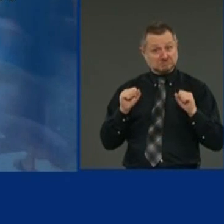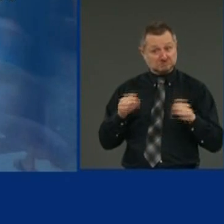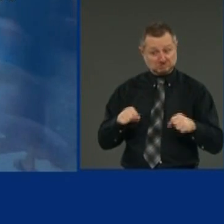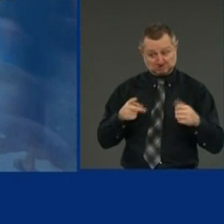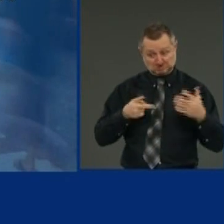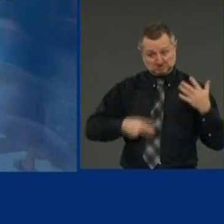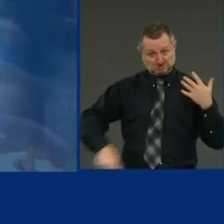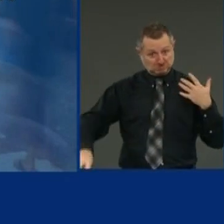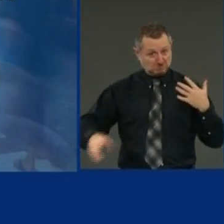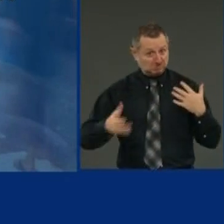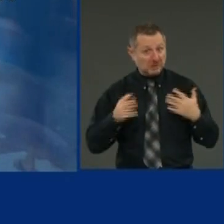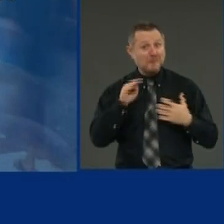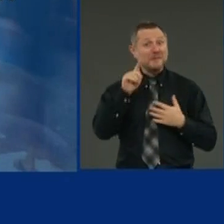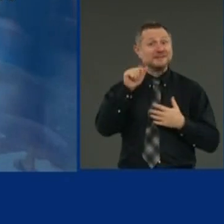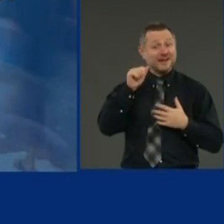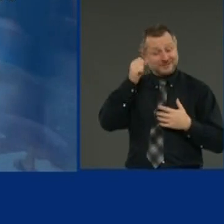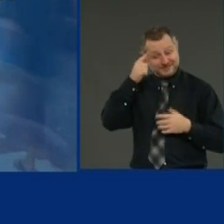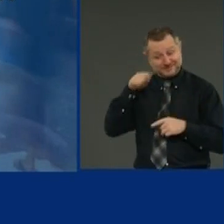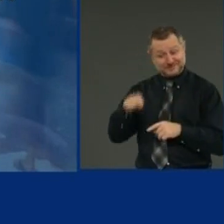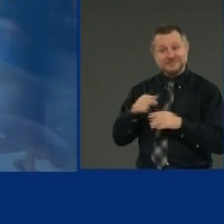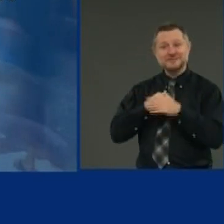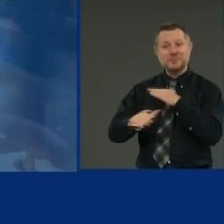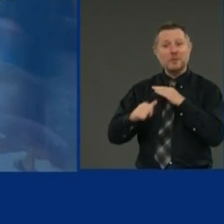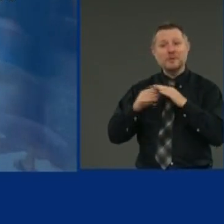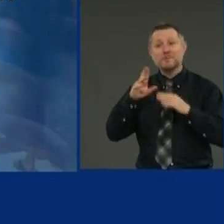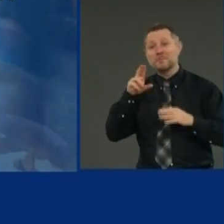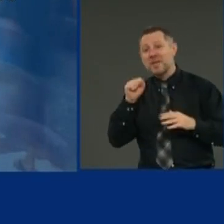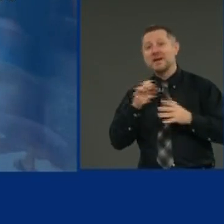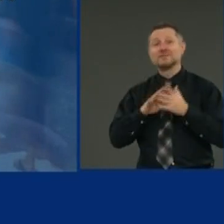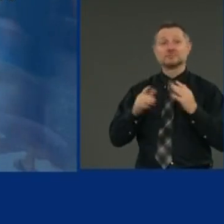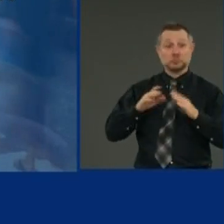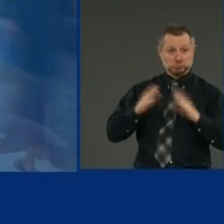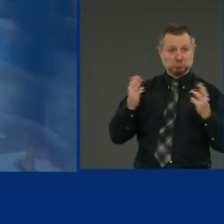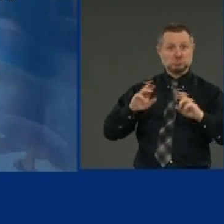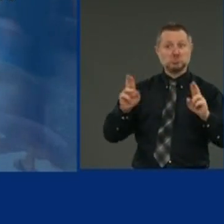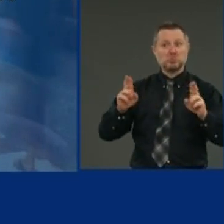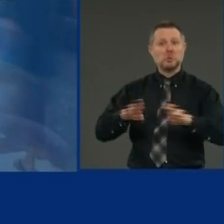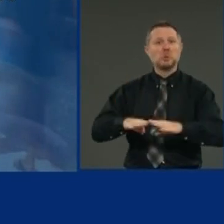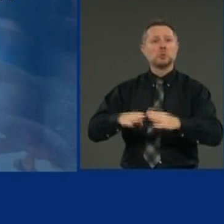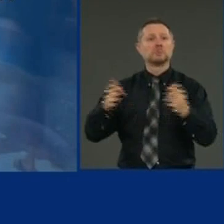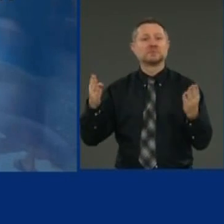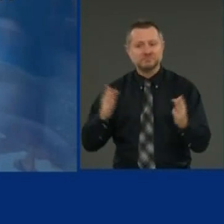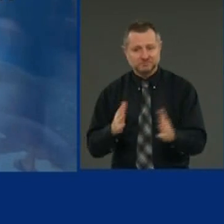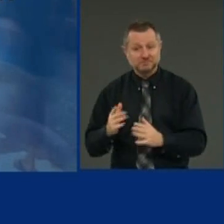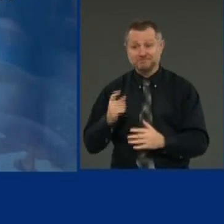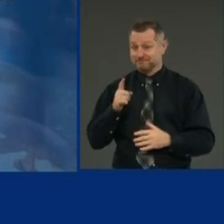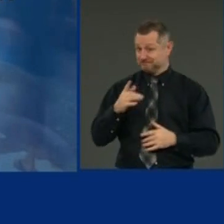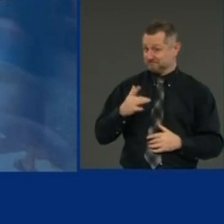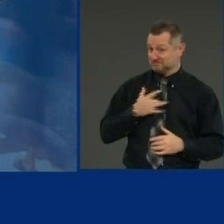WE BELIEVE ALL OF THESE THINGS CAN BE DONE NEXT WEEK.